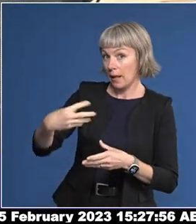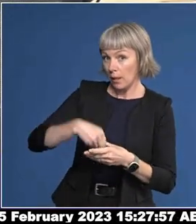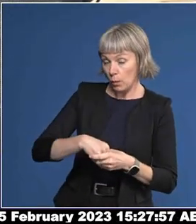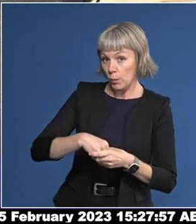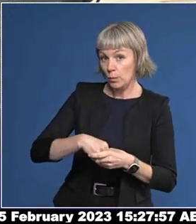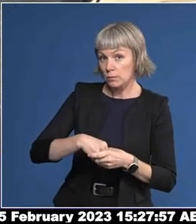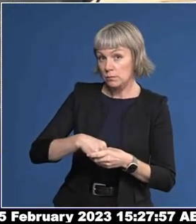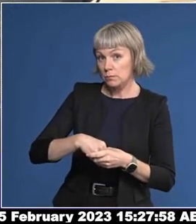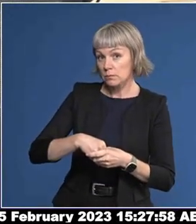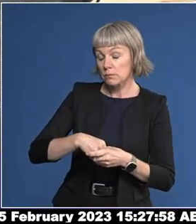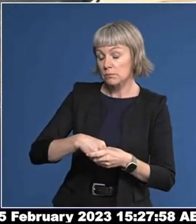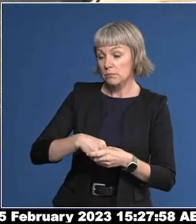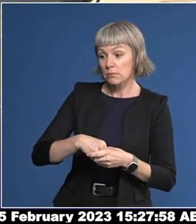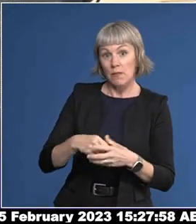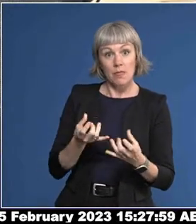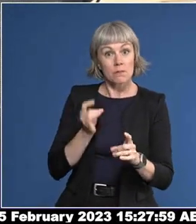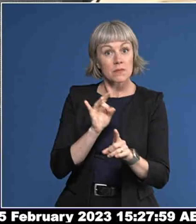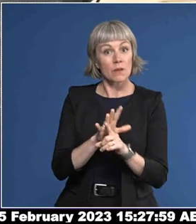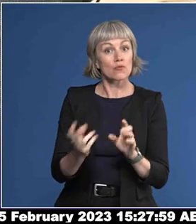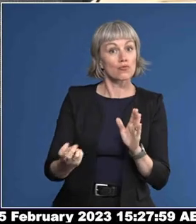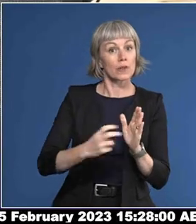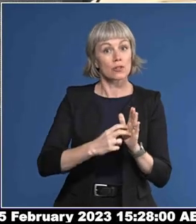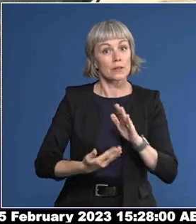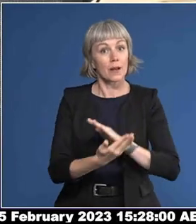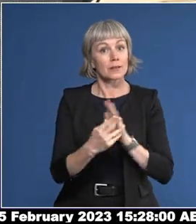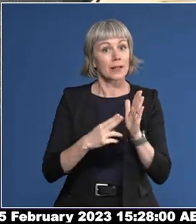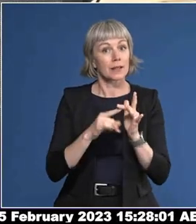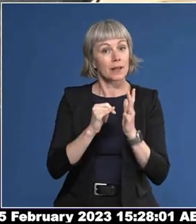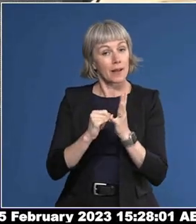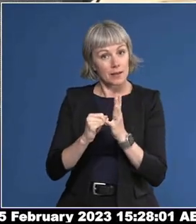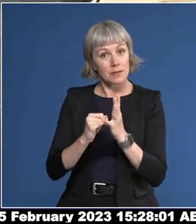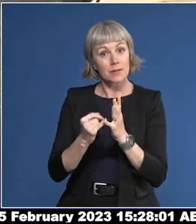who are registered NDIS providers and people who aren't registered?